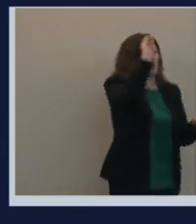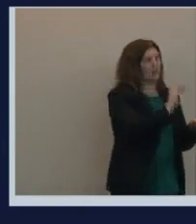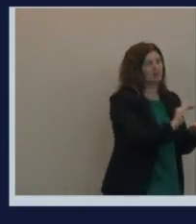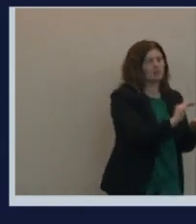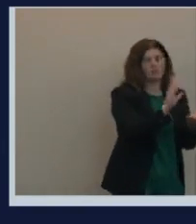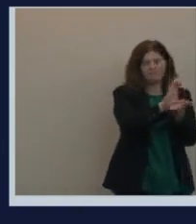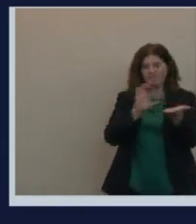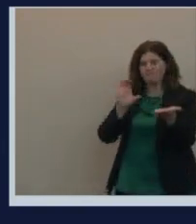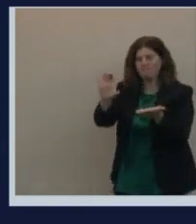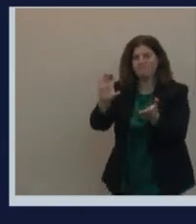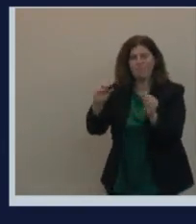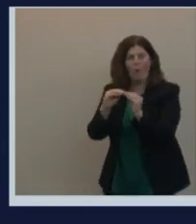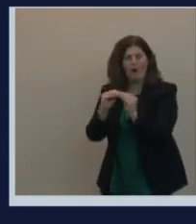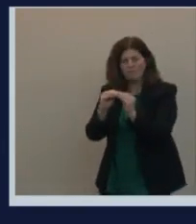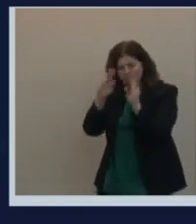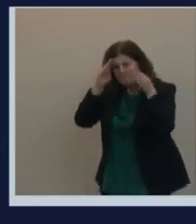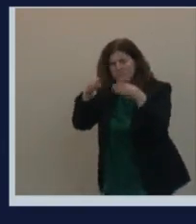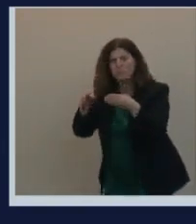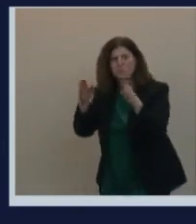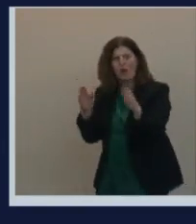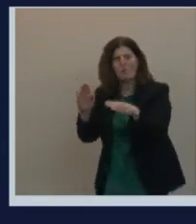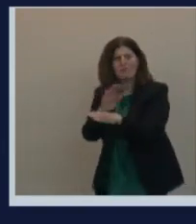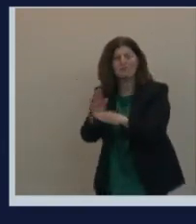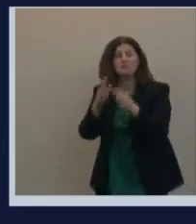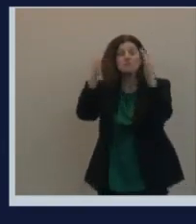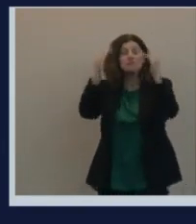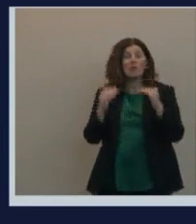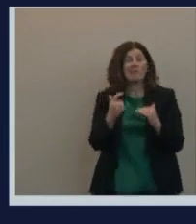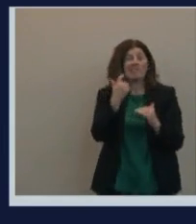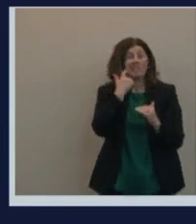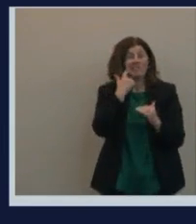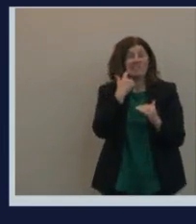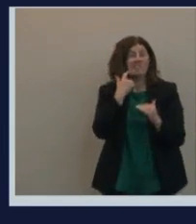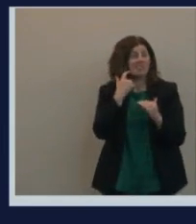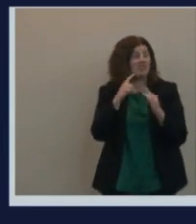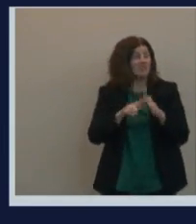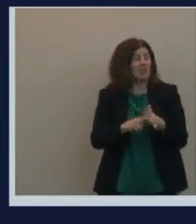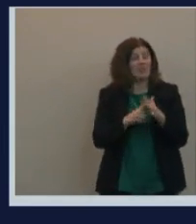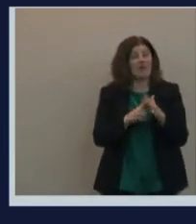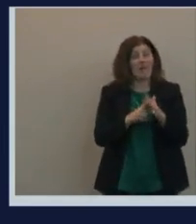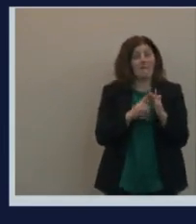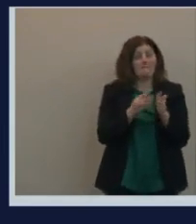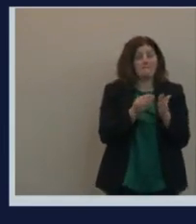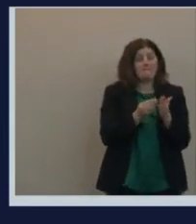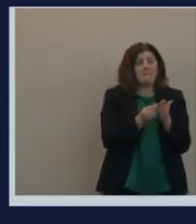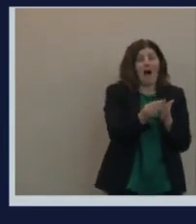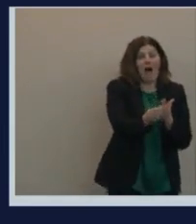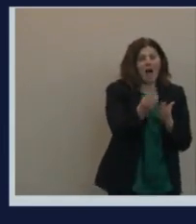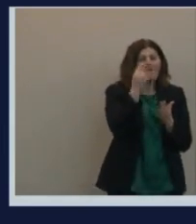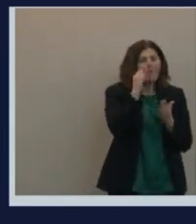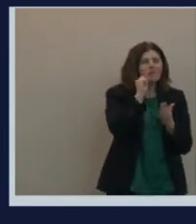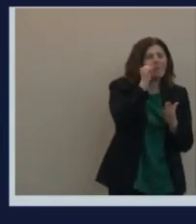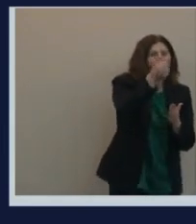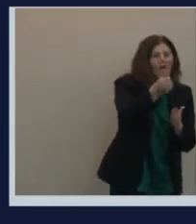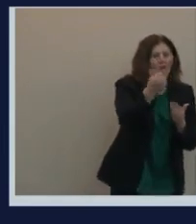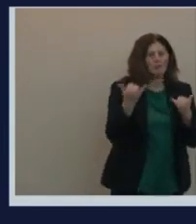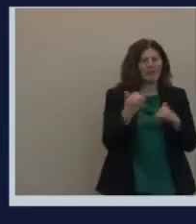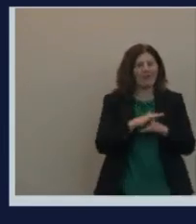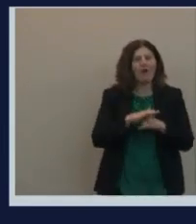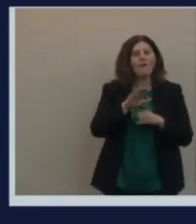AND THE LEAST AMOUNT OFONTINUE T ORDER TO ACTUALLY GET THOSE. I WANTED TO GIVE YOU A SENSE ABOUT THAT.